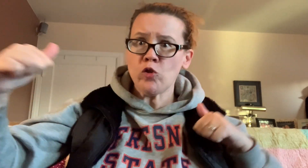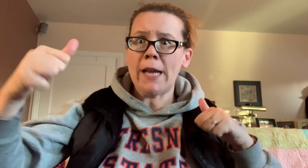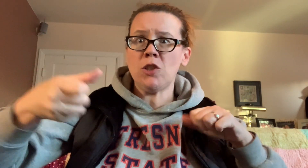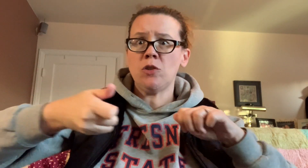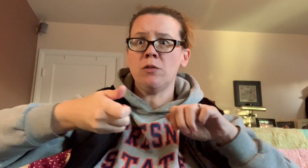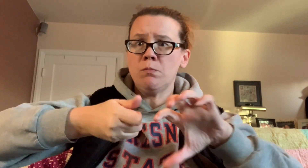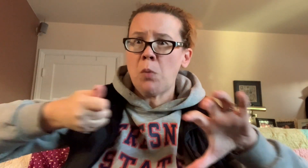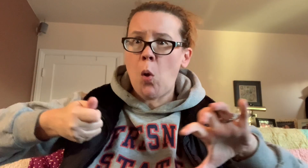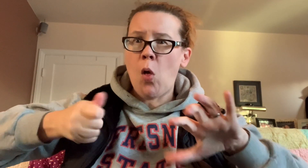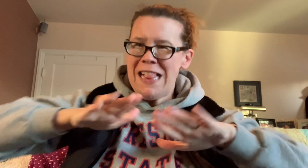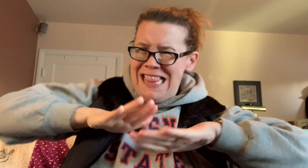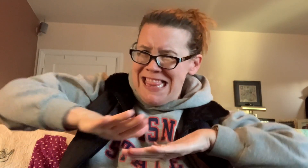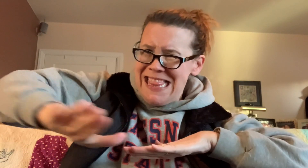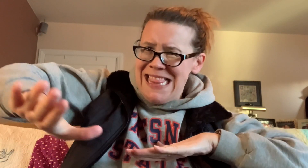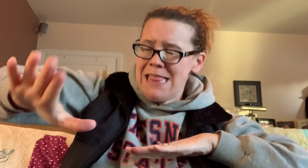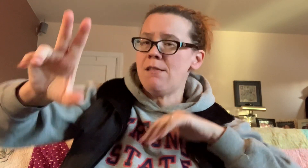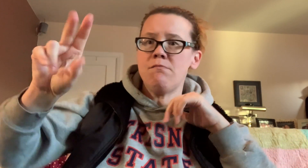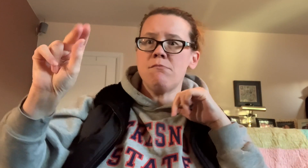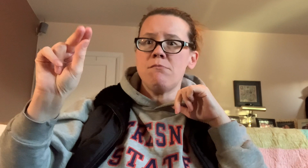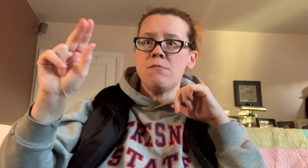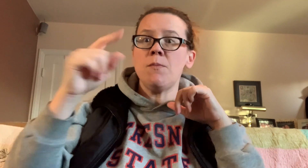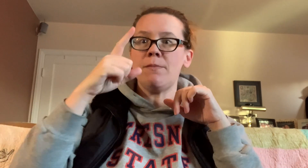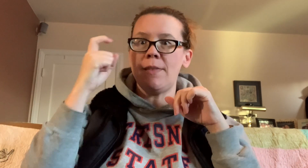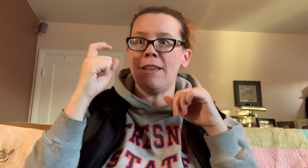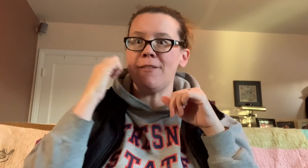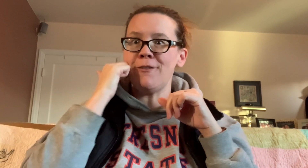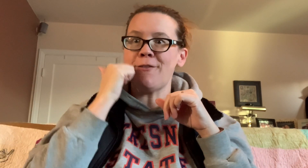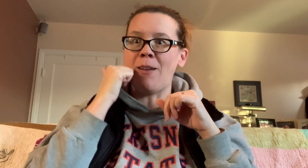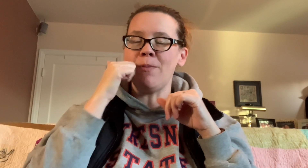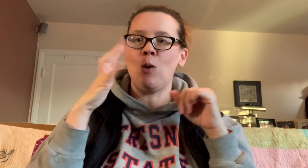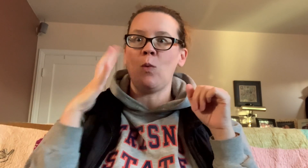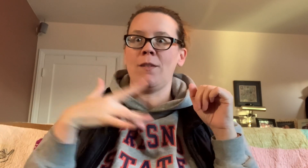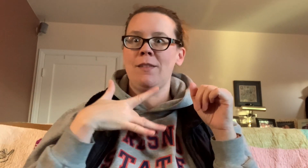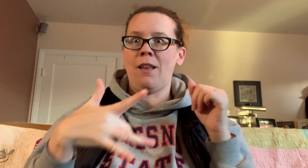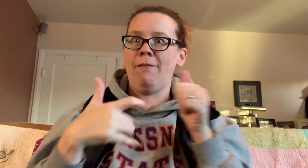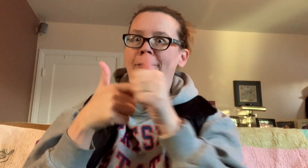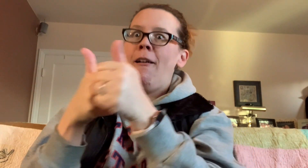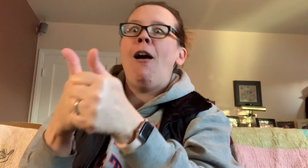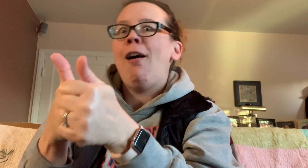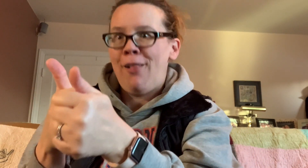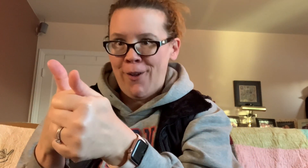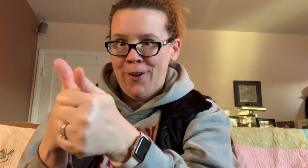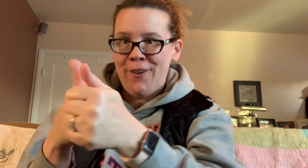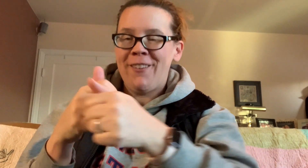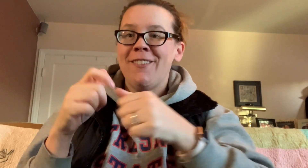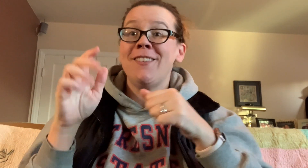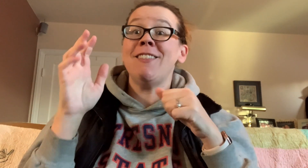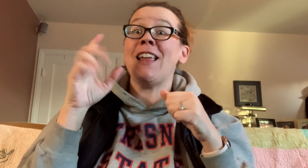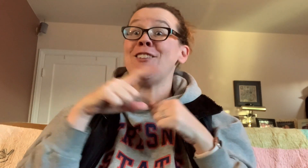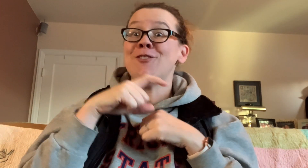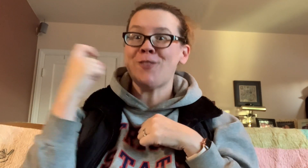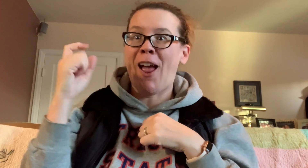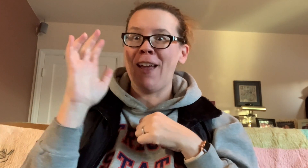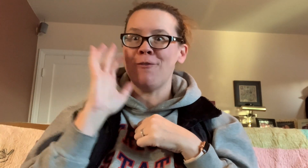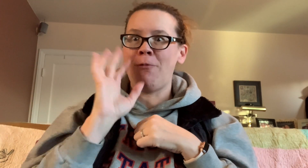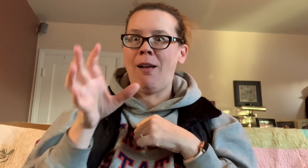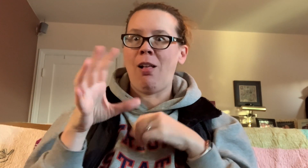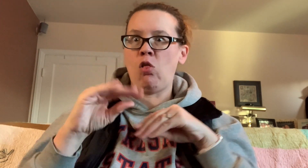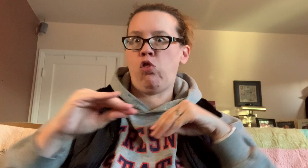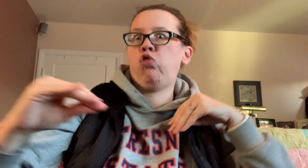it to the sides. Because the fabric is wet, I try to be really careful not to stretch it or